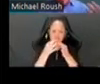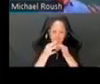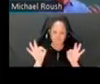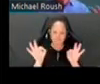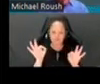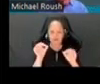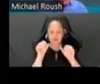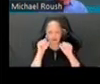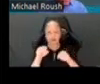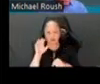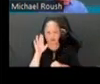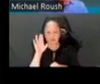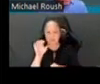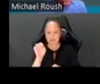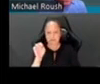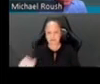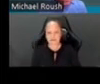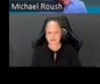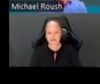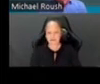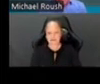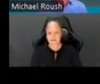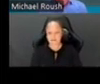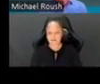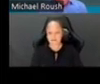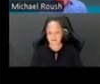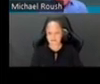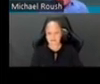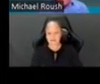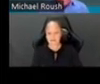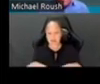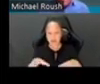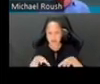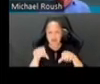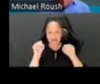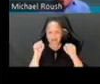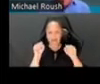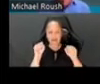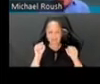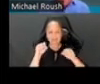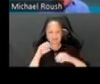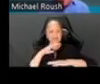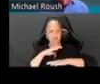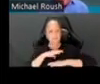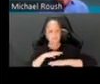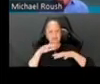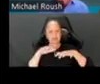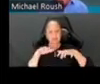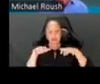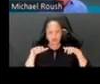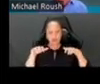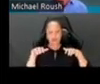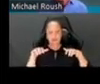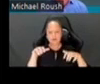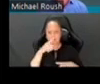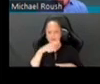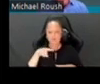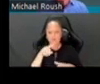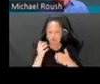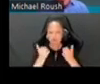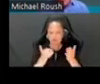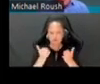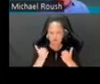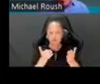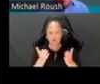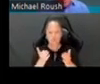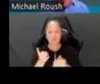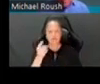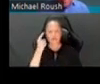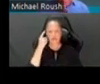be adapted to meet the audience that we were serving. I think that's really an important